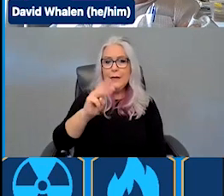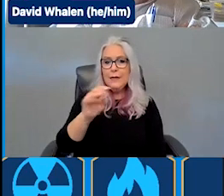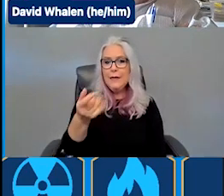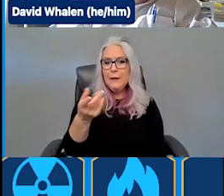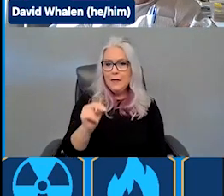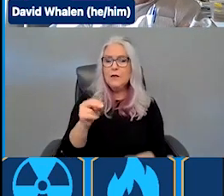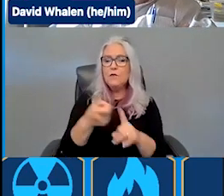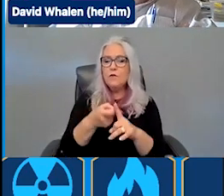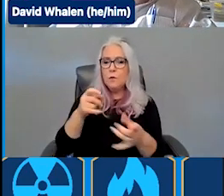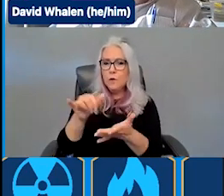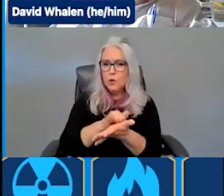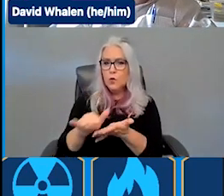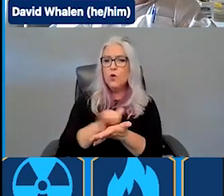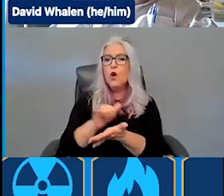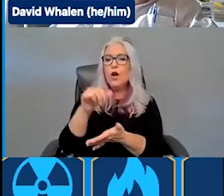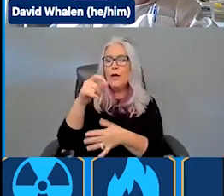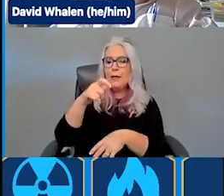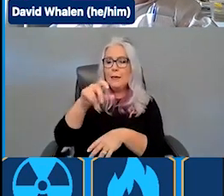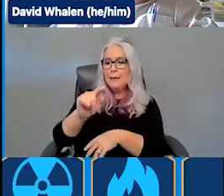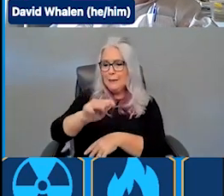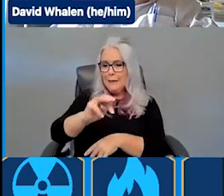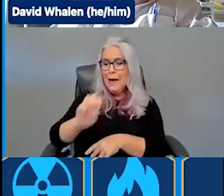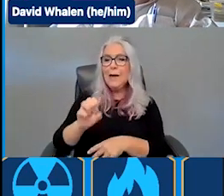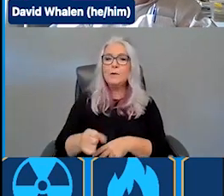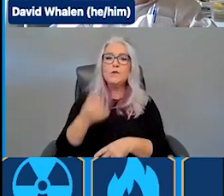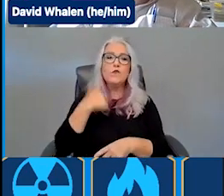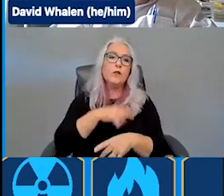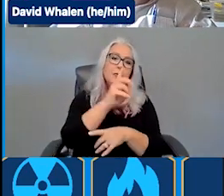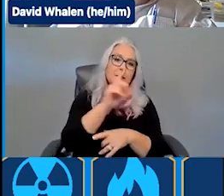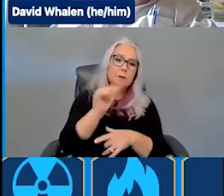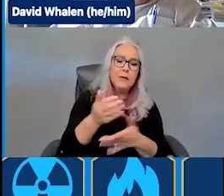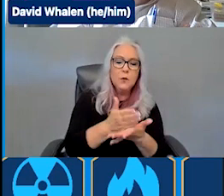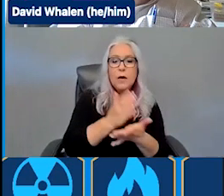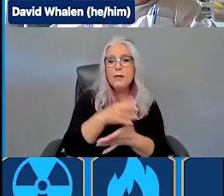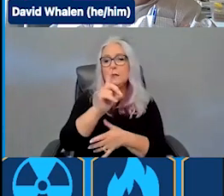and disability bio ethics and